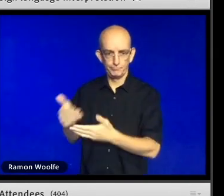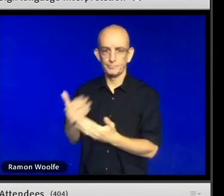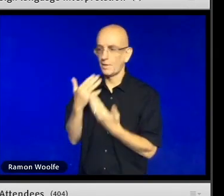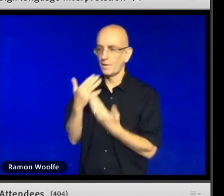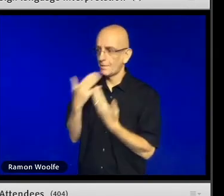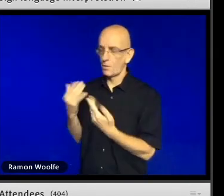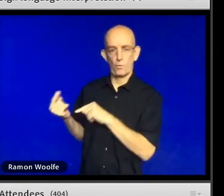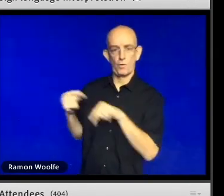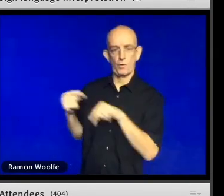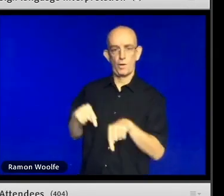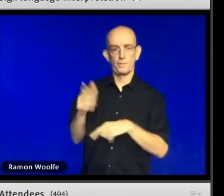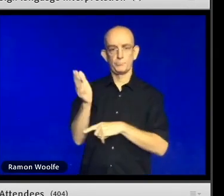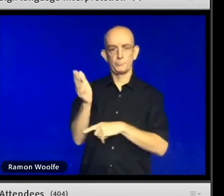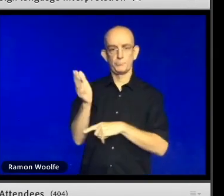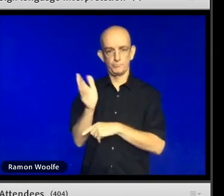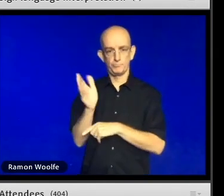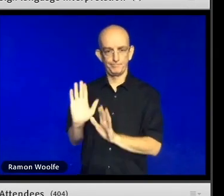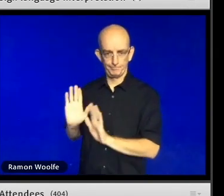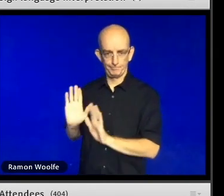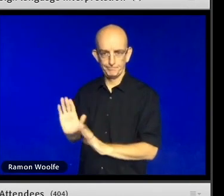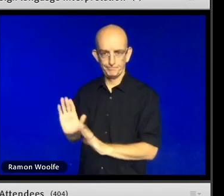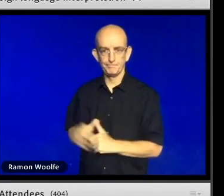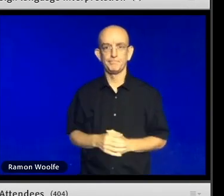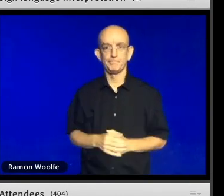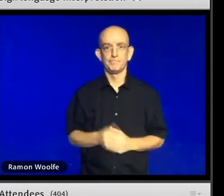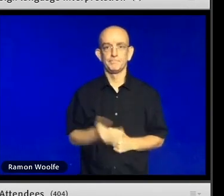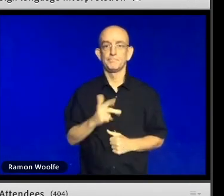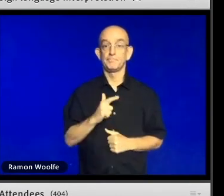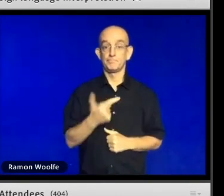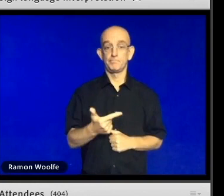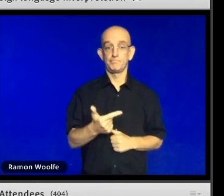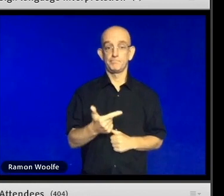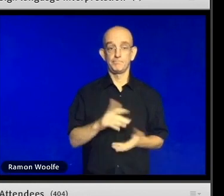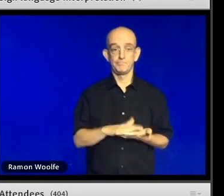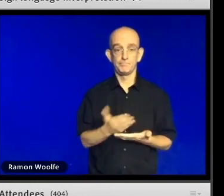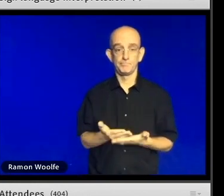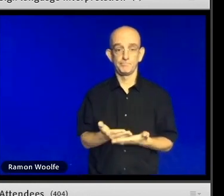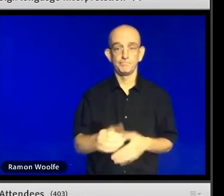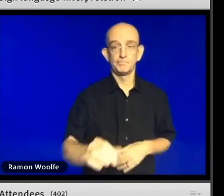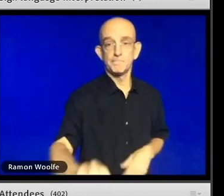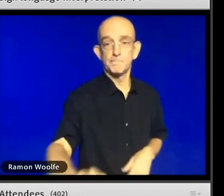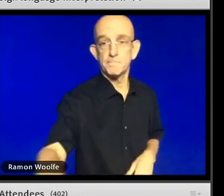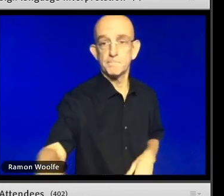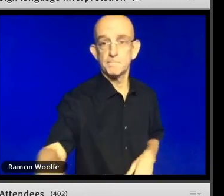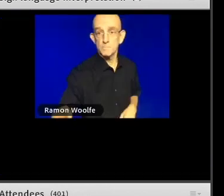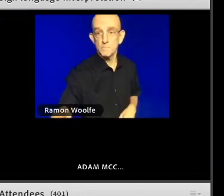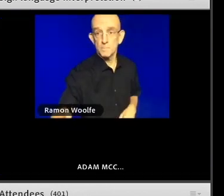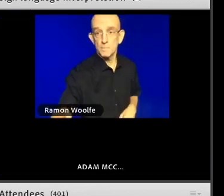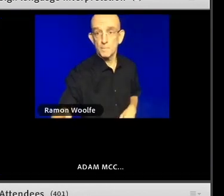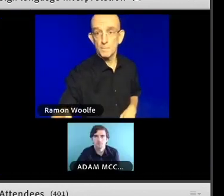segment. Mirela, you have the floor. >> MIRELA SHUTERIQI: Thank you, Angharad.